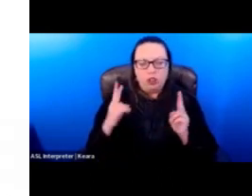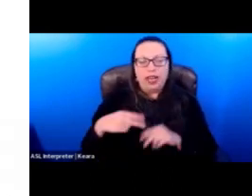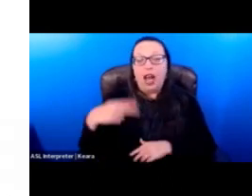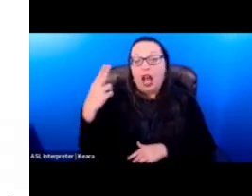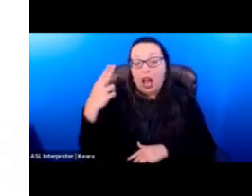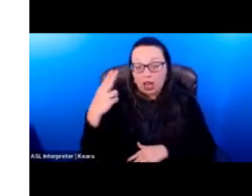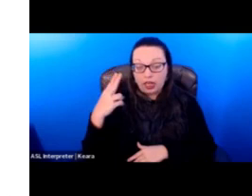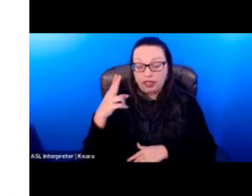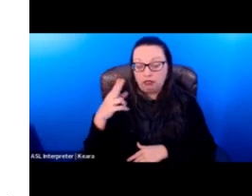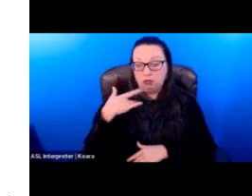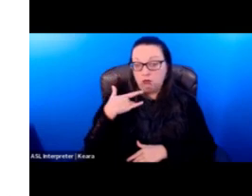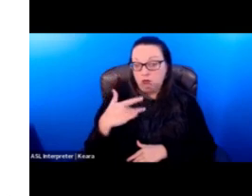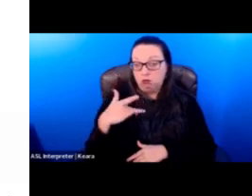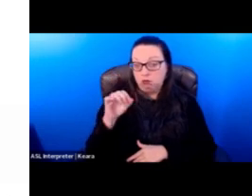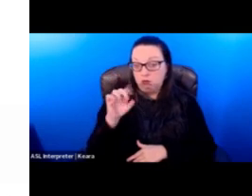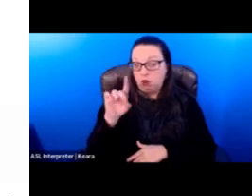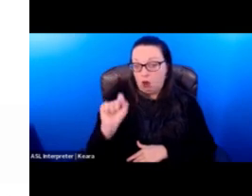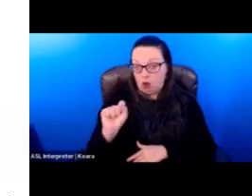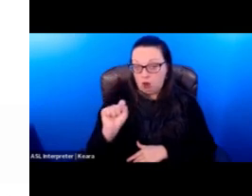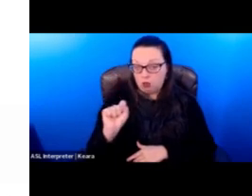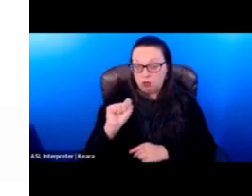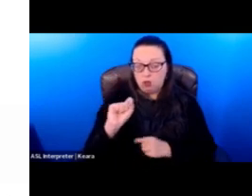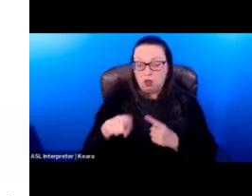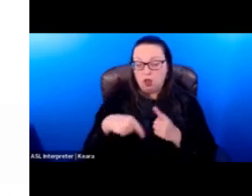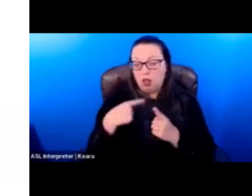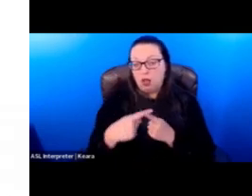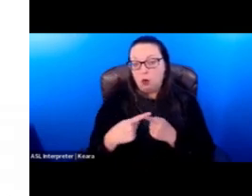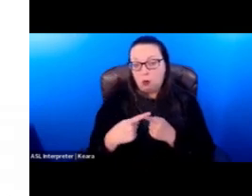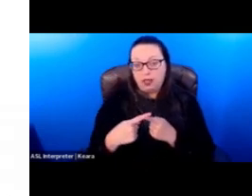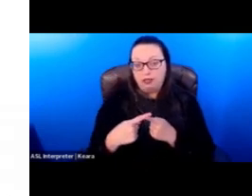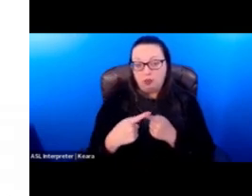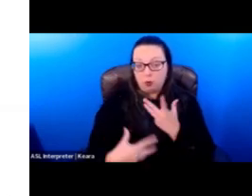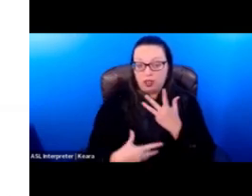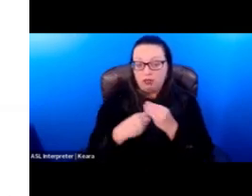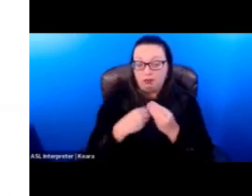odds that when accounting for even accounting for age, that